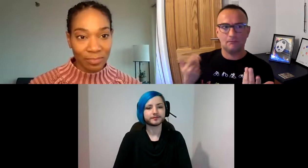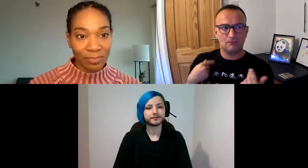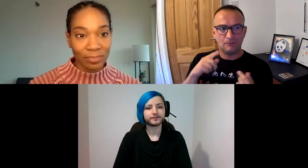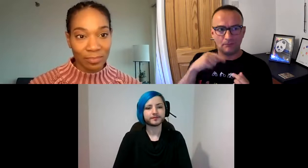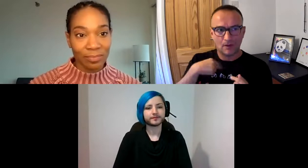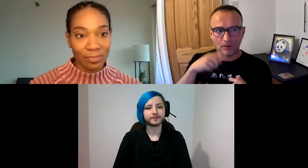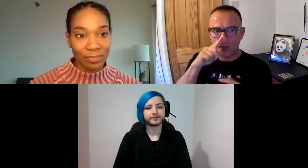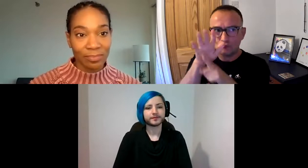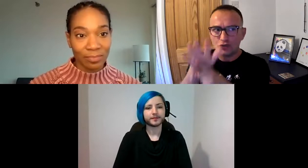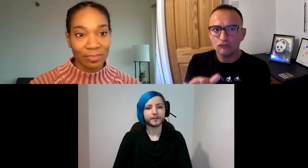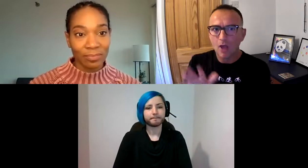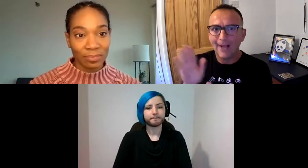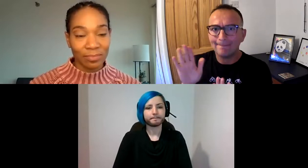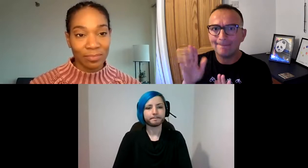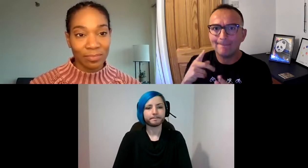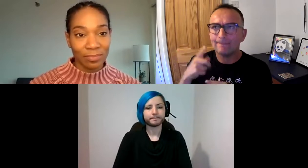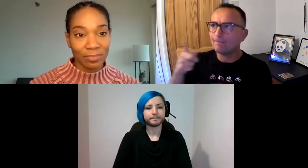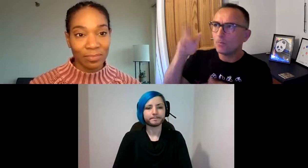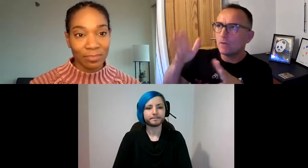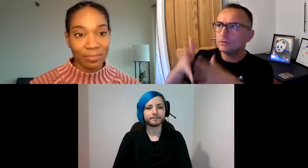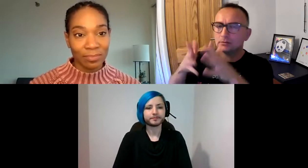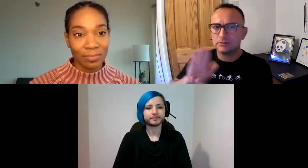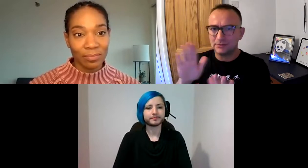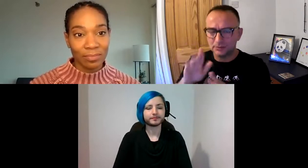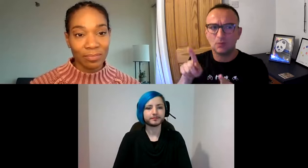expect to arrive in a meeting and have this automatic